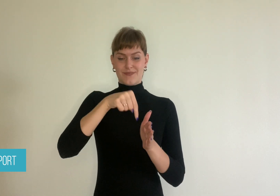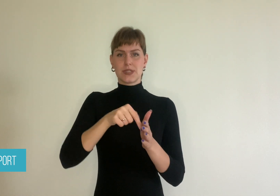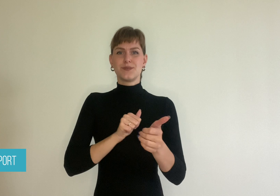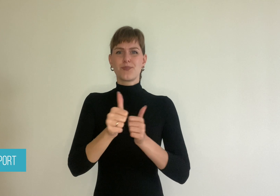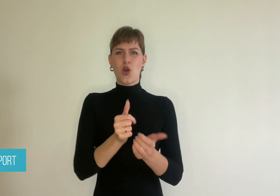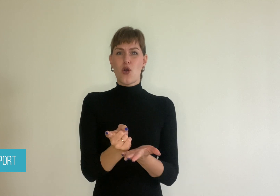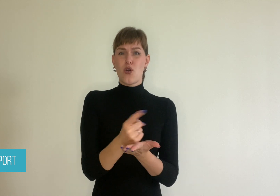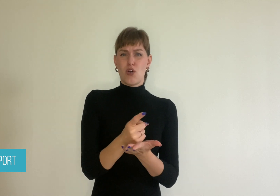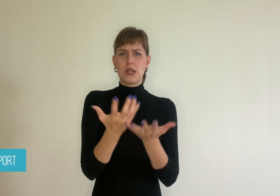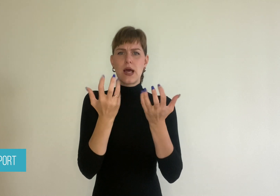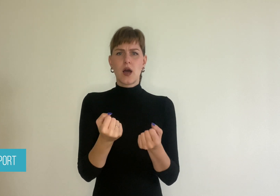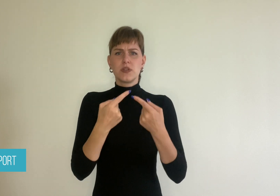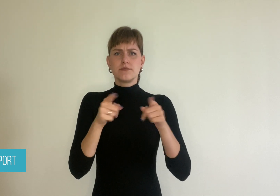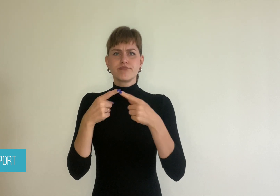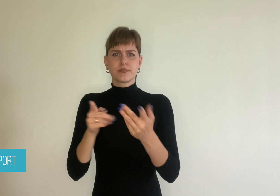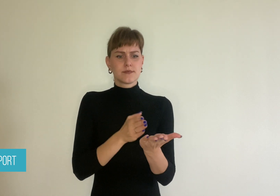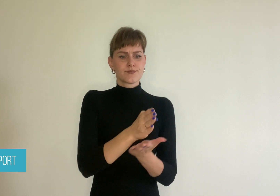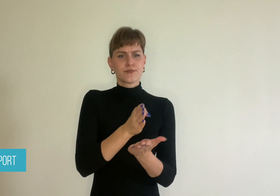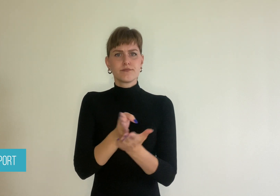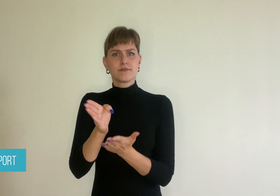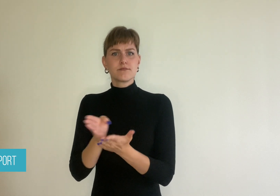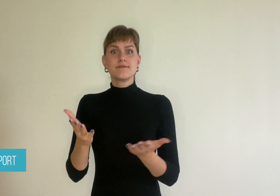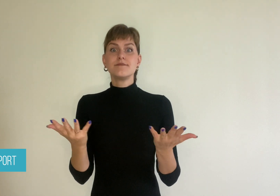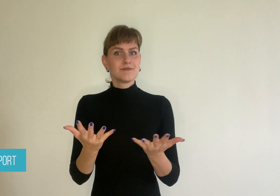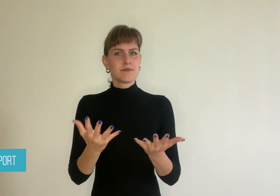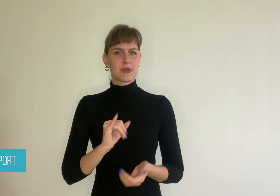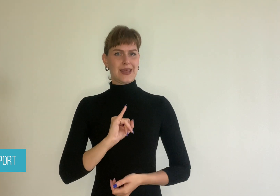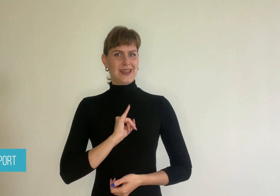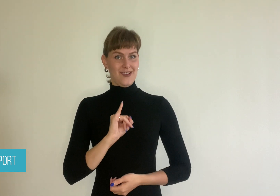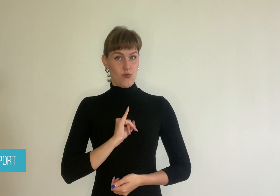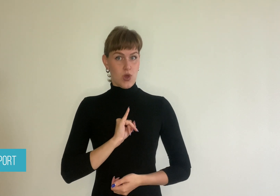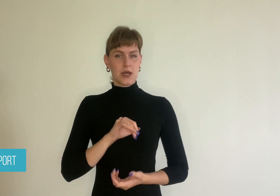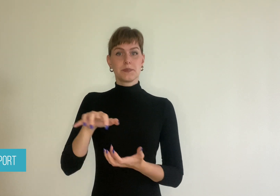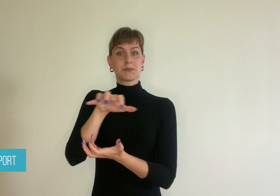several categories: individual, mixed, sprints, in the city,